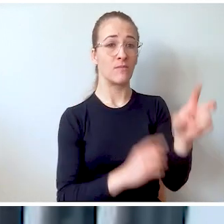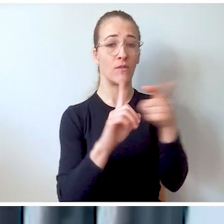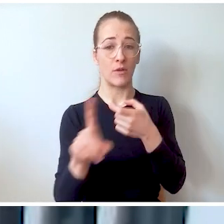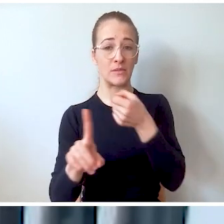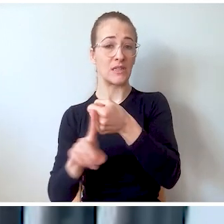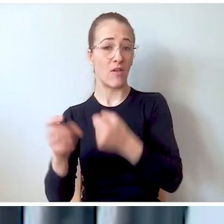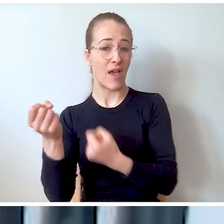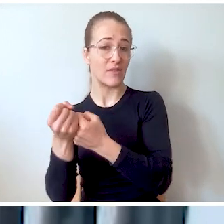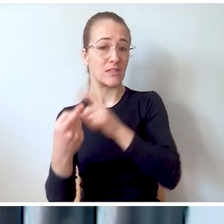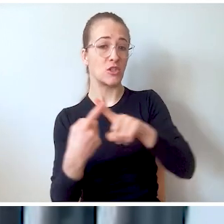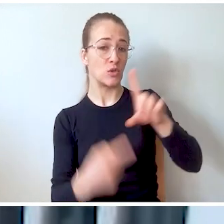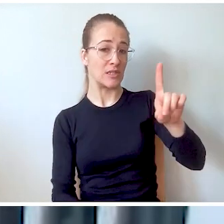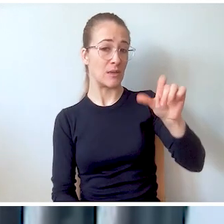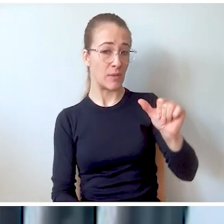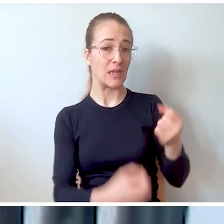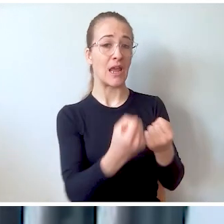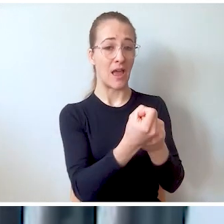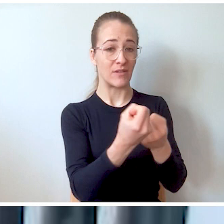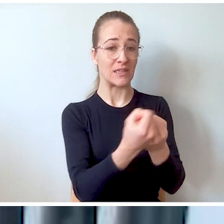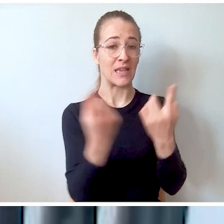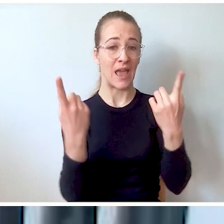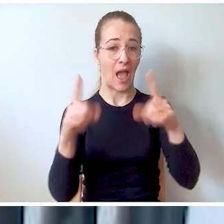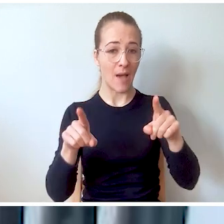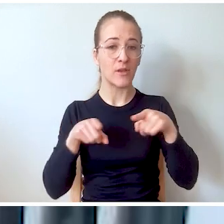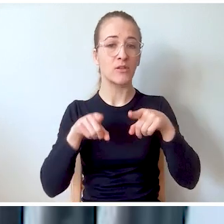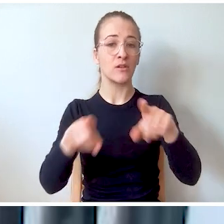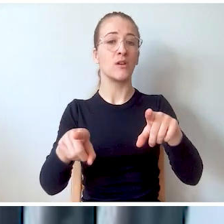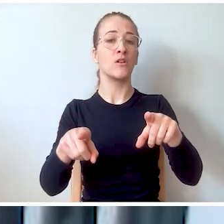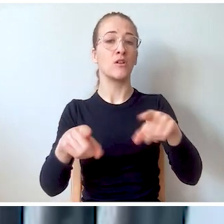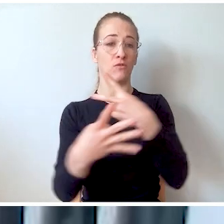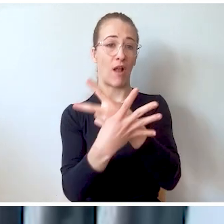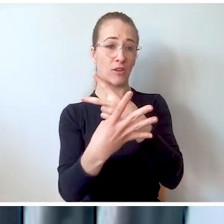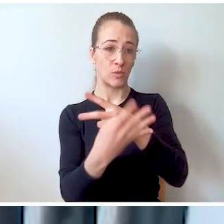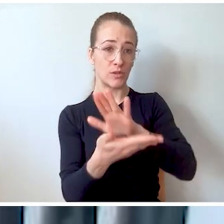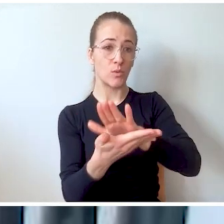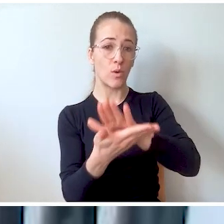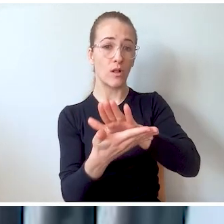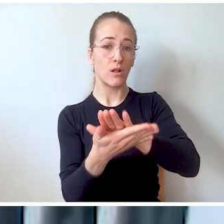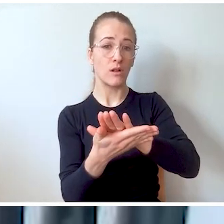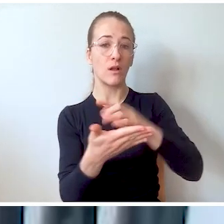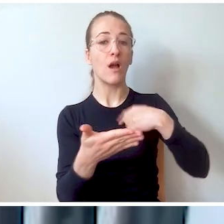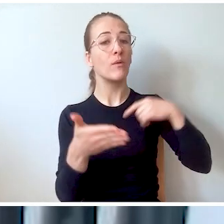to disability advocacy happened when I was in graduate school. When I was studying